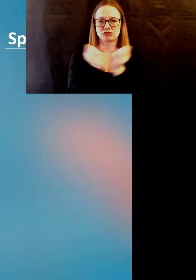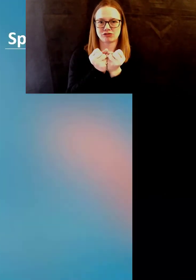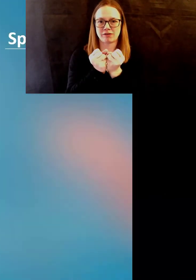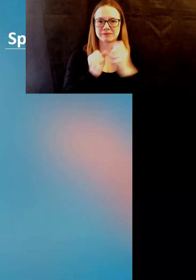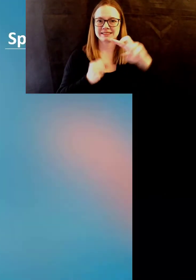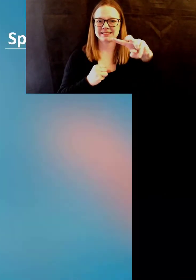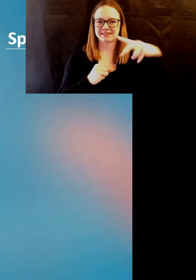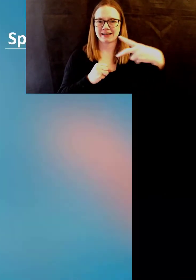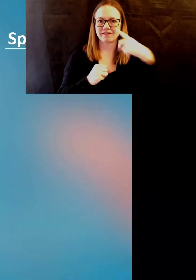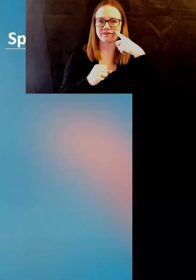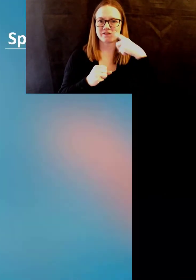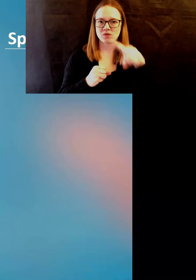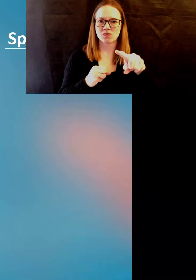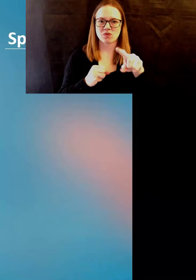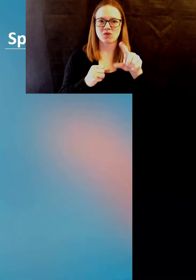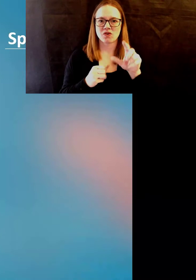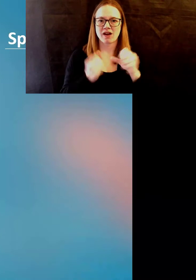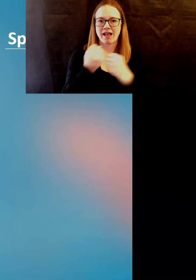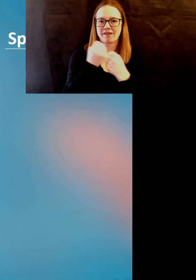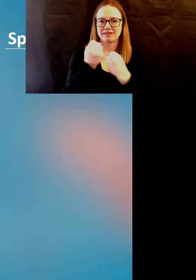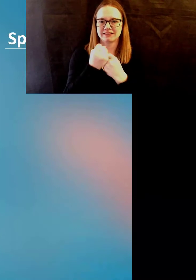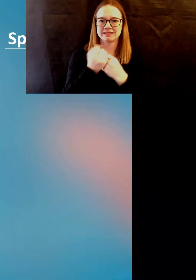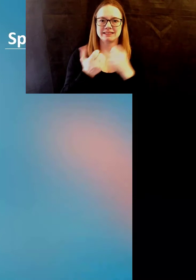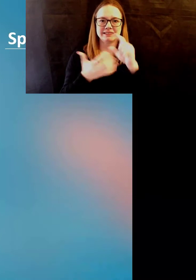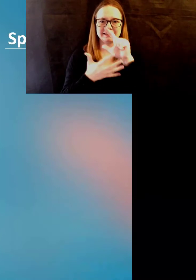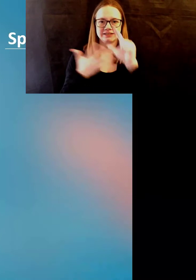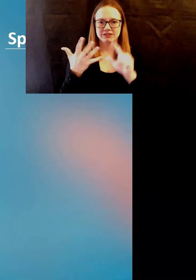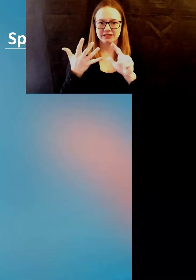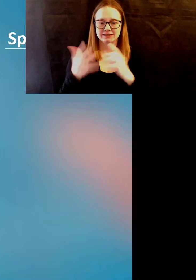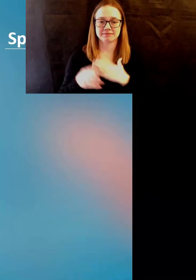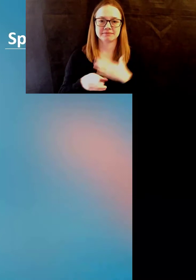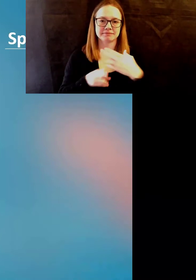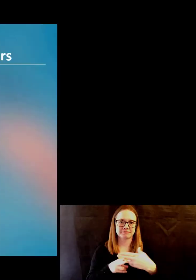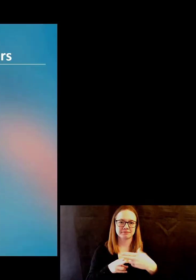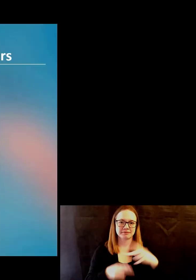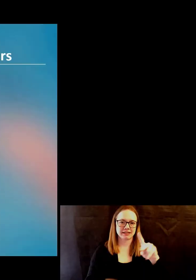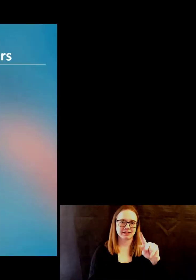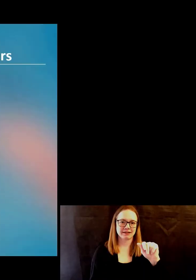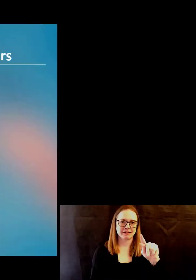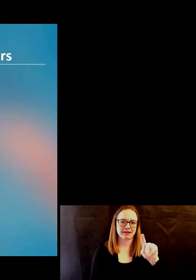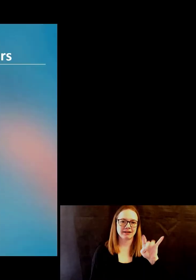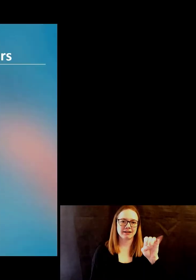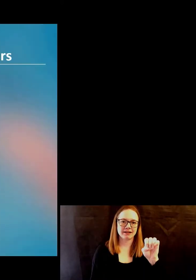and I am Katie Mason. I am an early childhood mental health